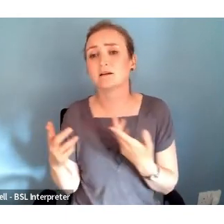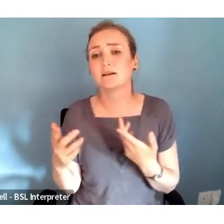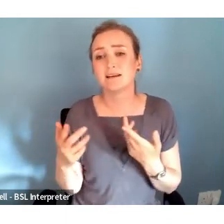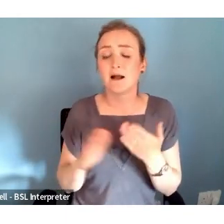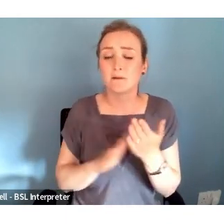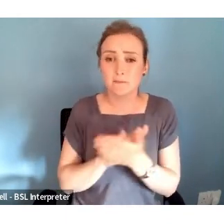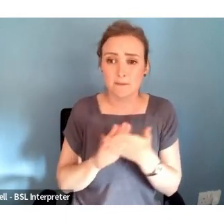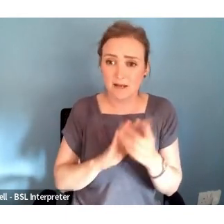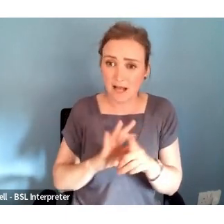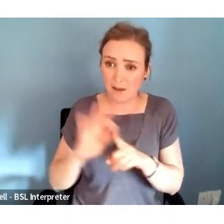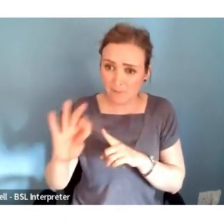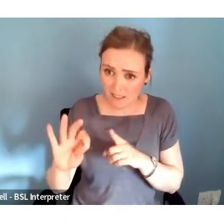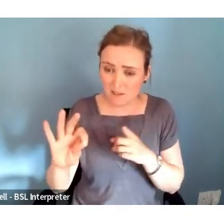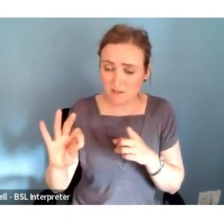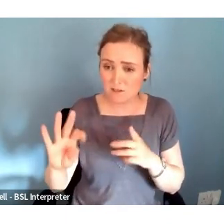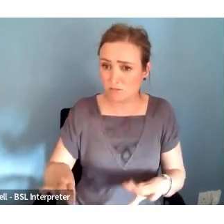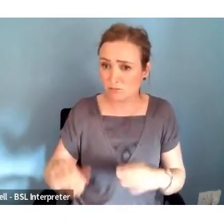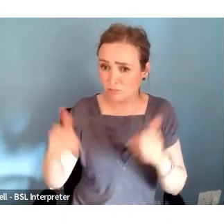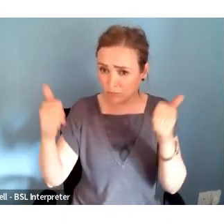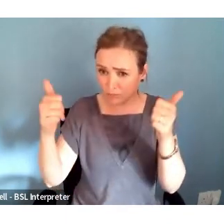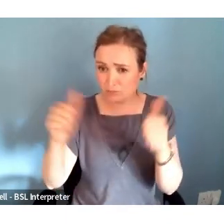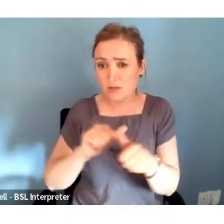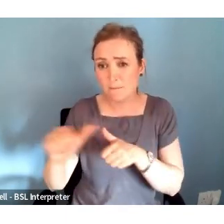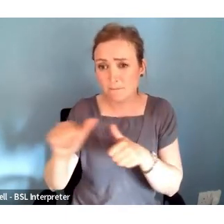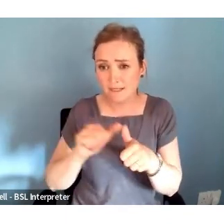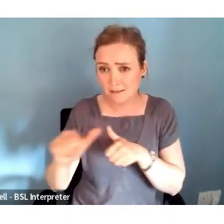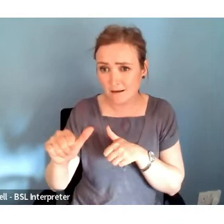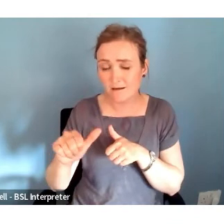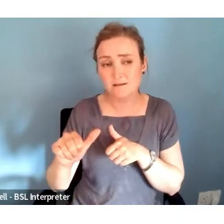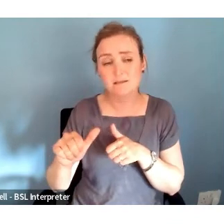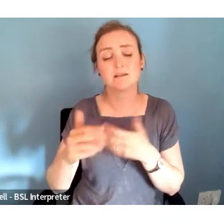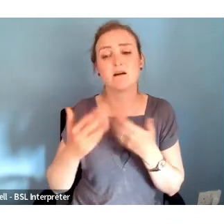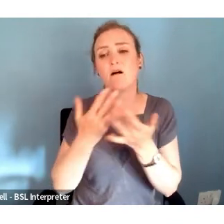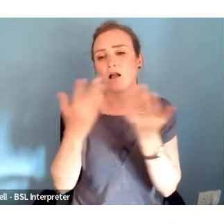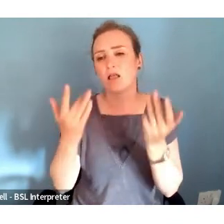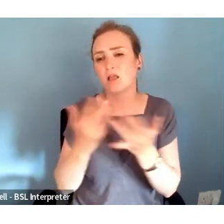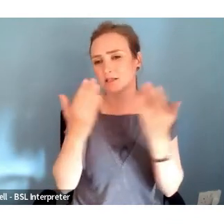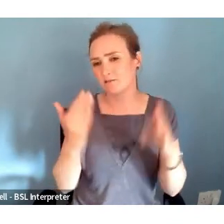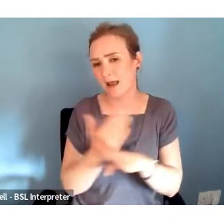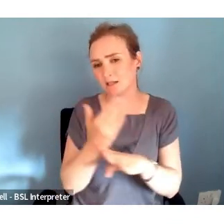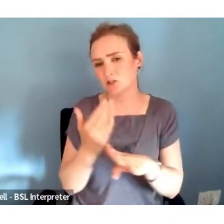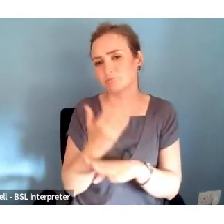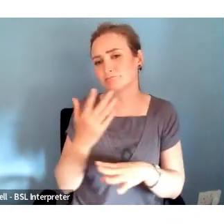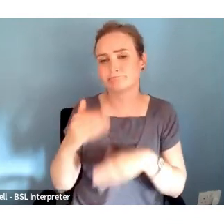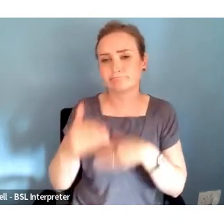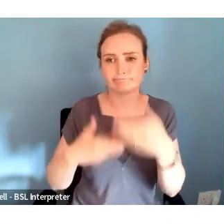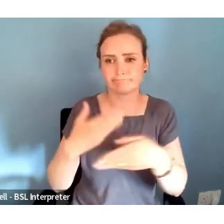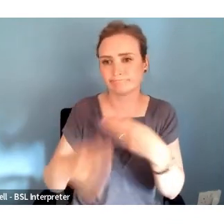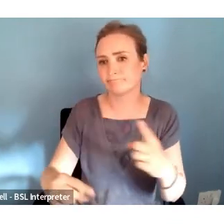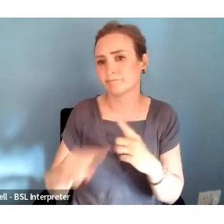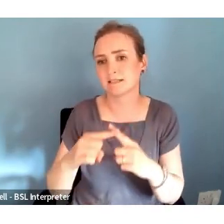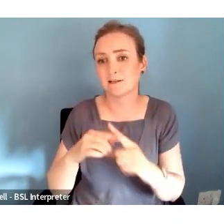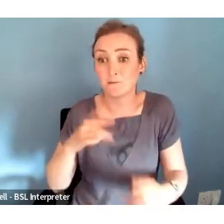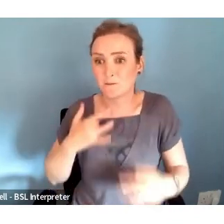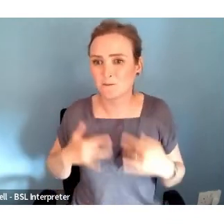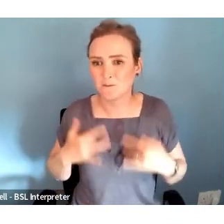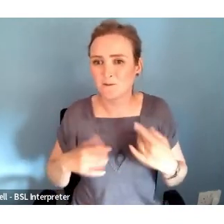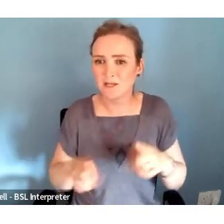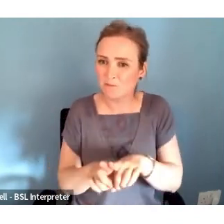better as a result of that. So there are all sorts of positive action things you can do which can be really quite exciting. So, yes, do give